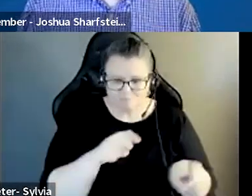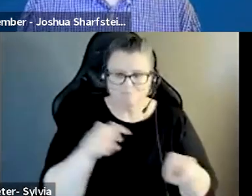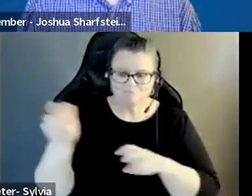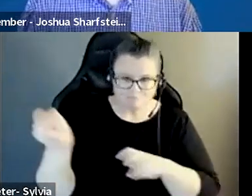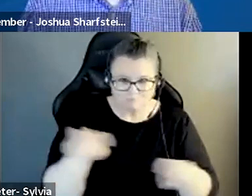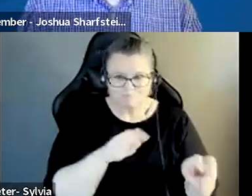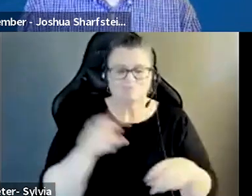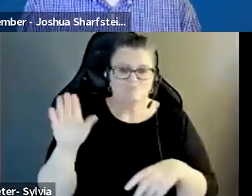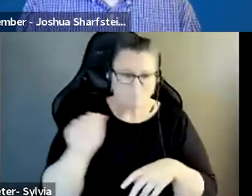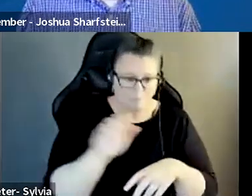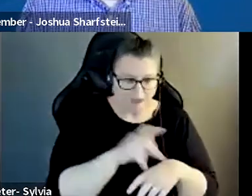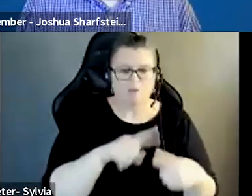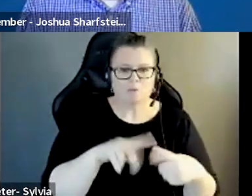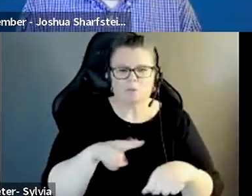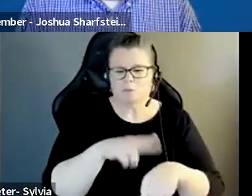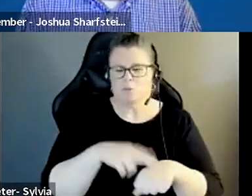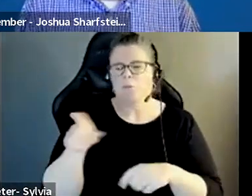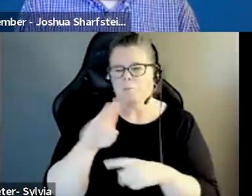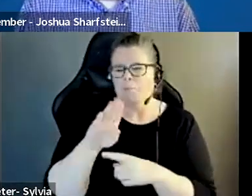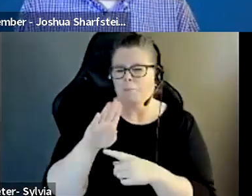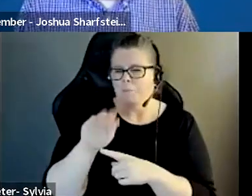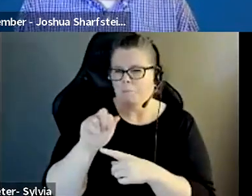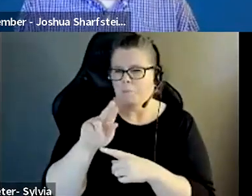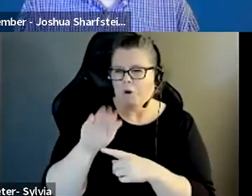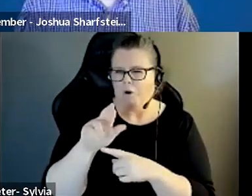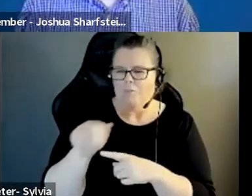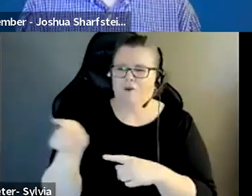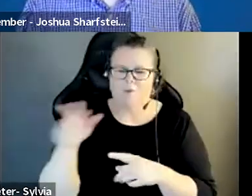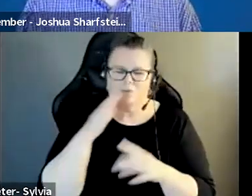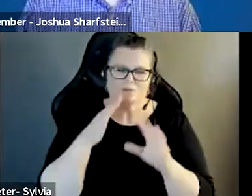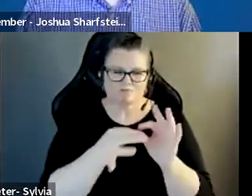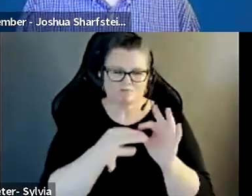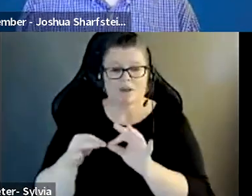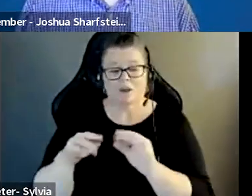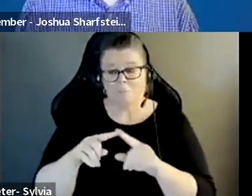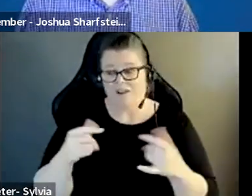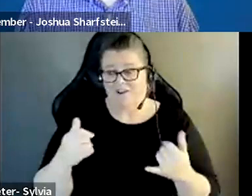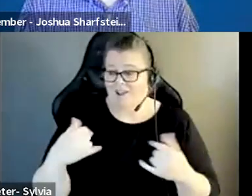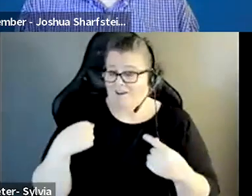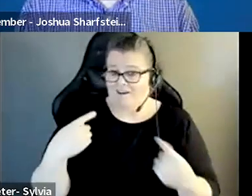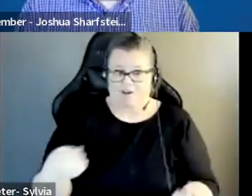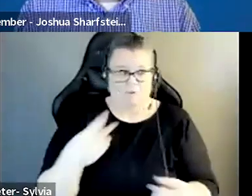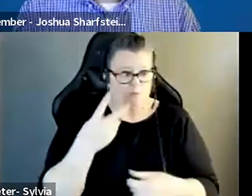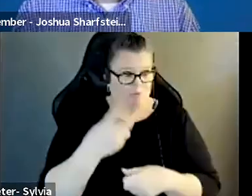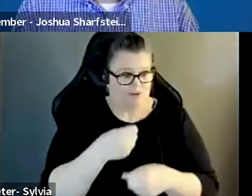But I think two and a half years into this we need to -- and in fact really working --